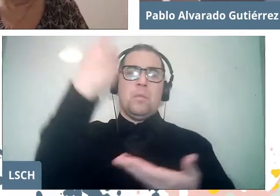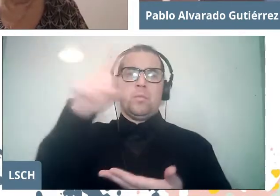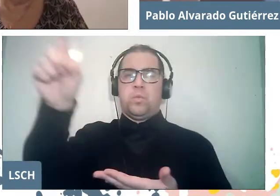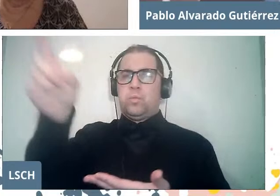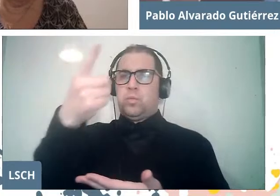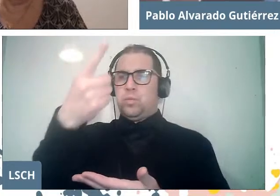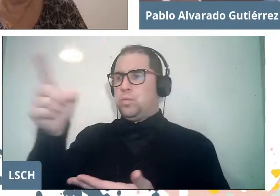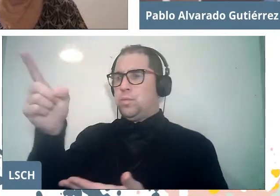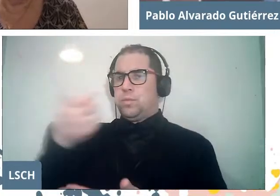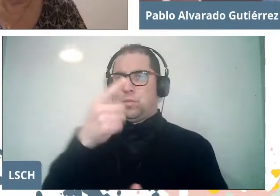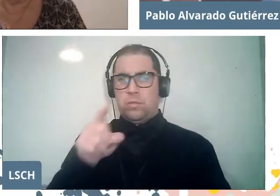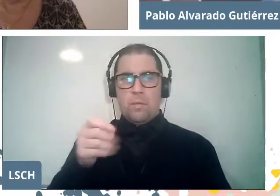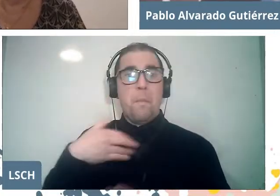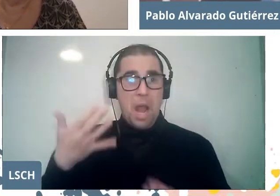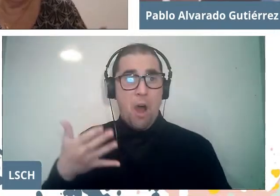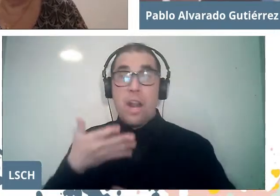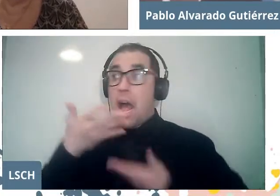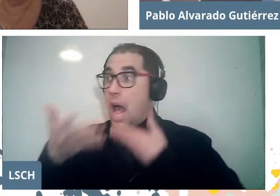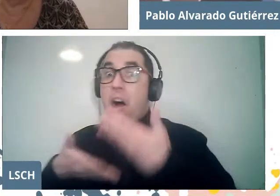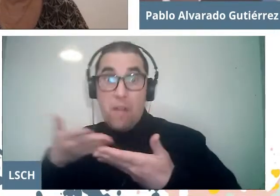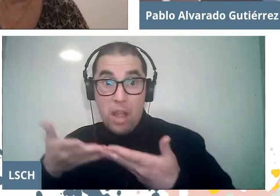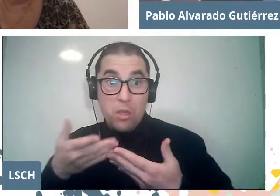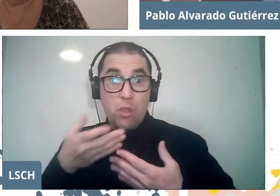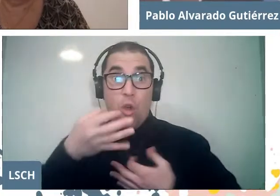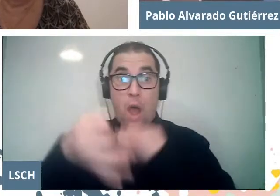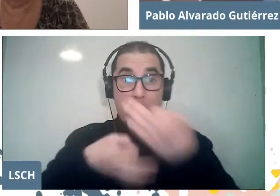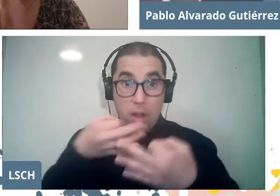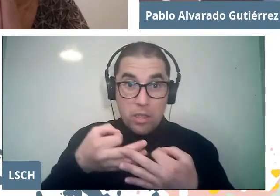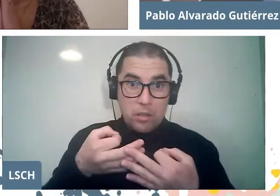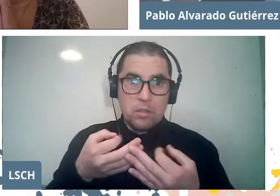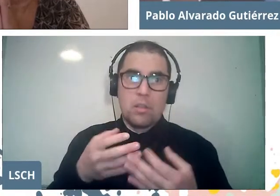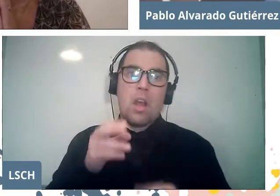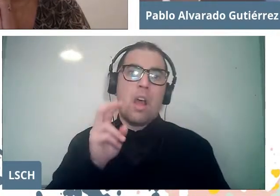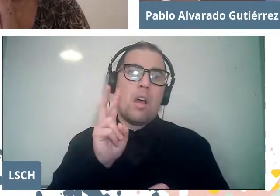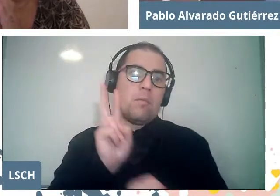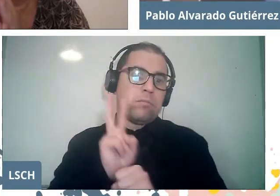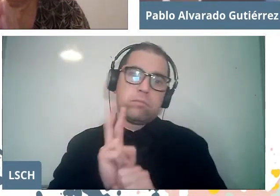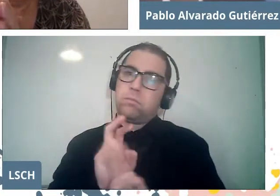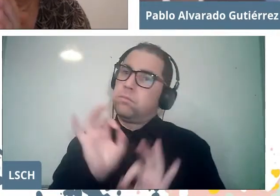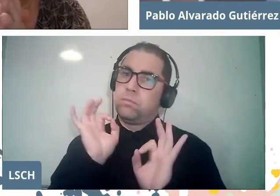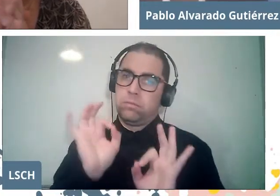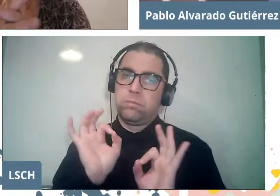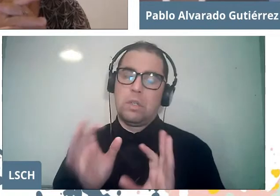but you're also a teacher in the classroom. Thank you.